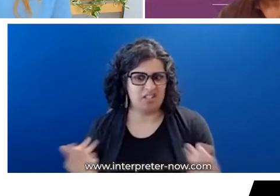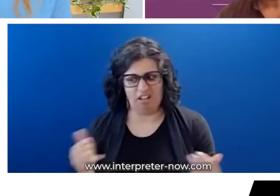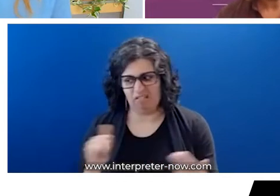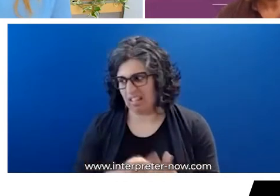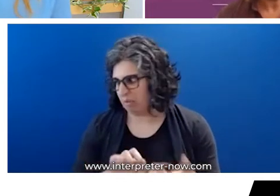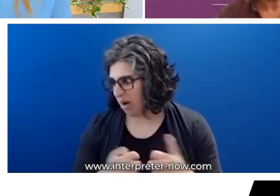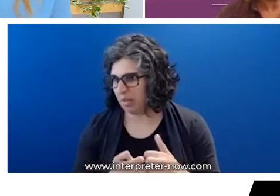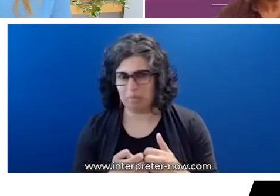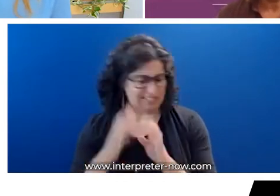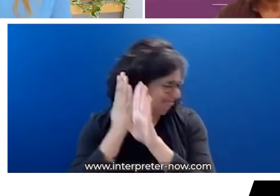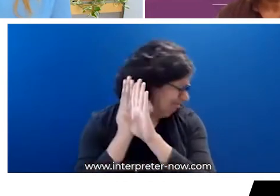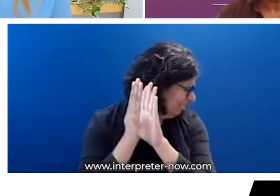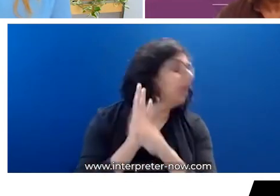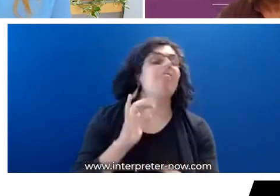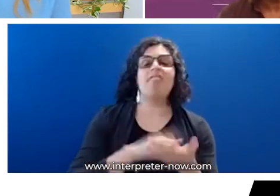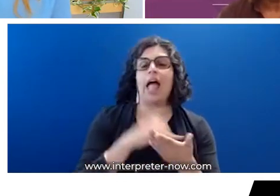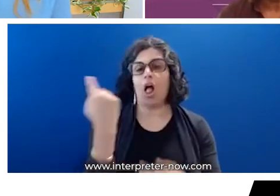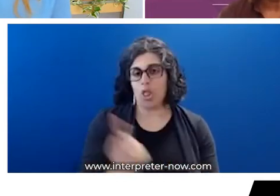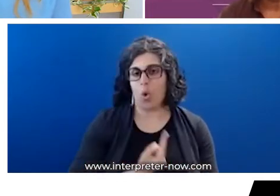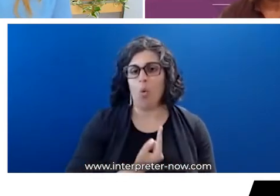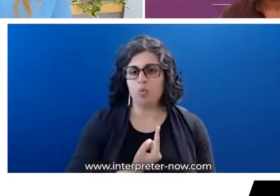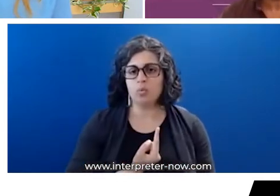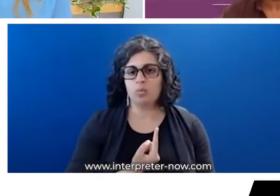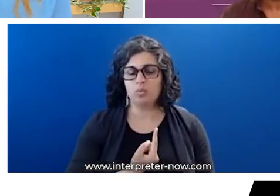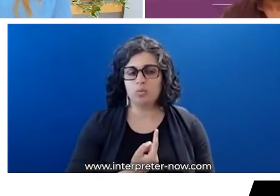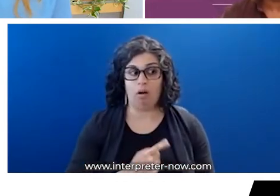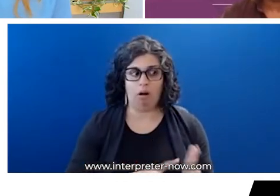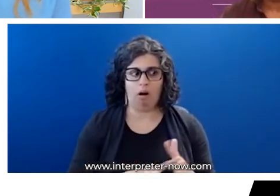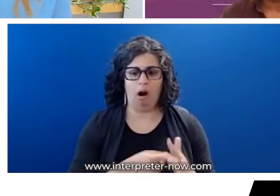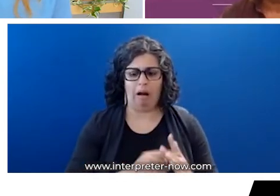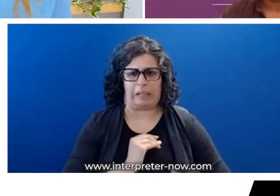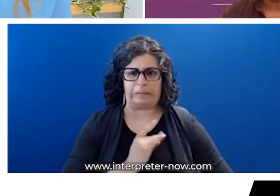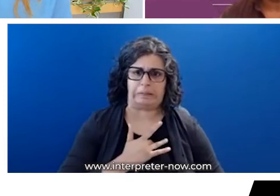I think that alone creates anxiety because people's assumptions are that once this is